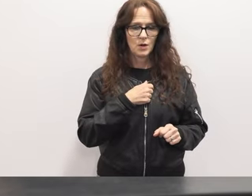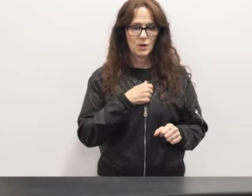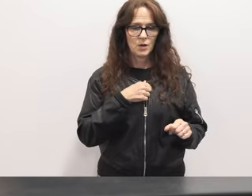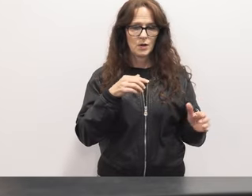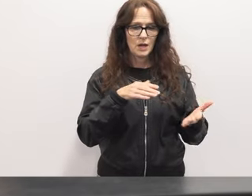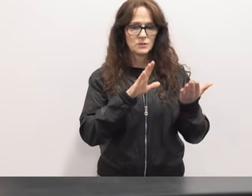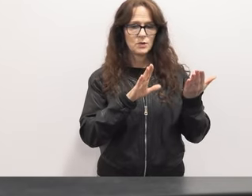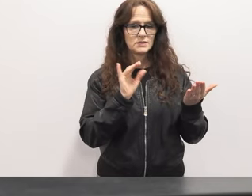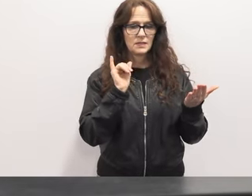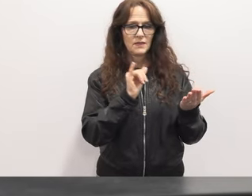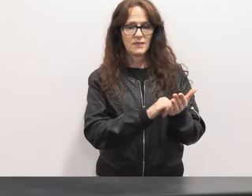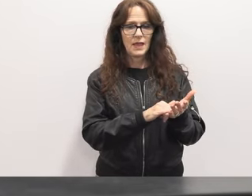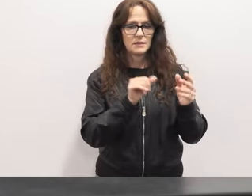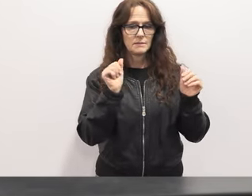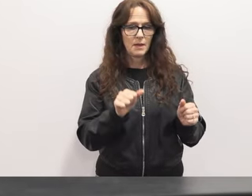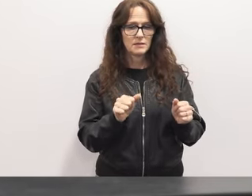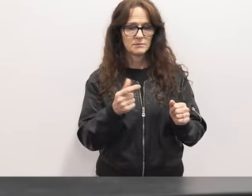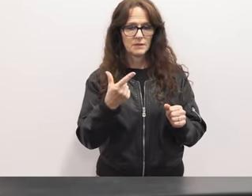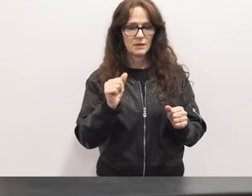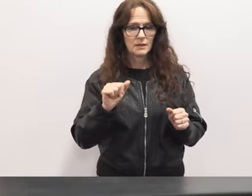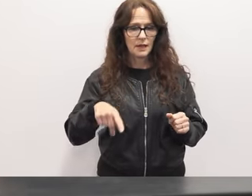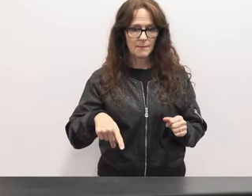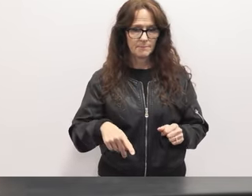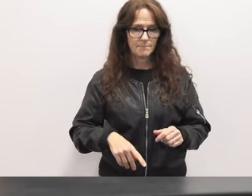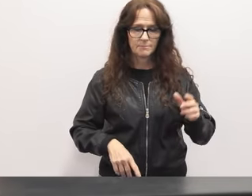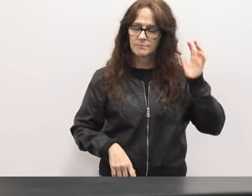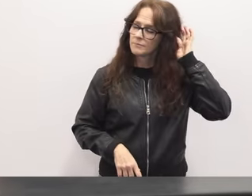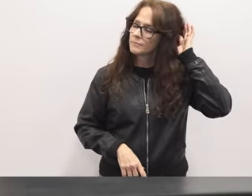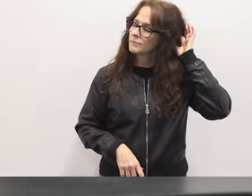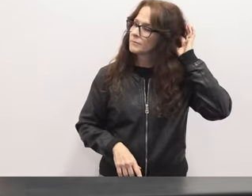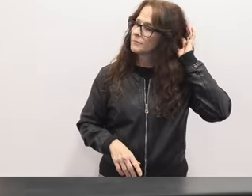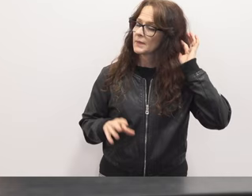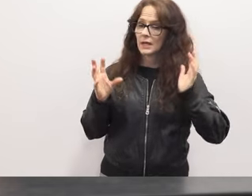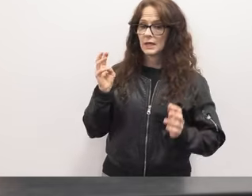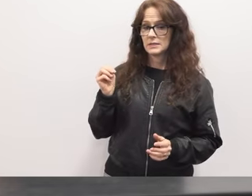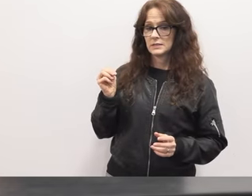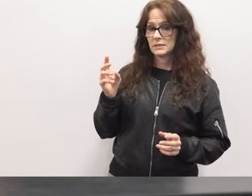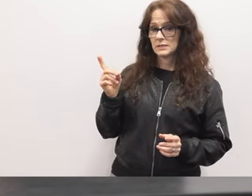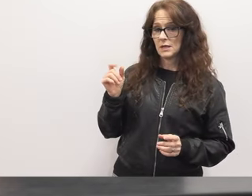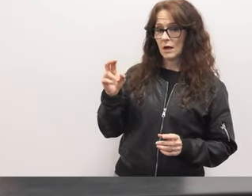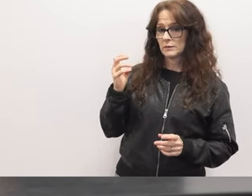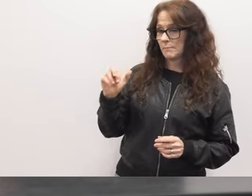that potential gap. So what I'm hearing is similar,